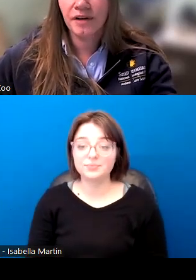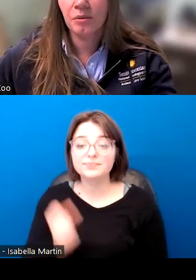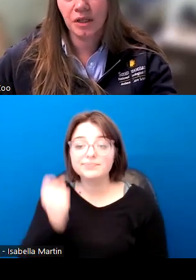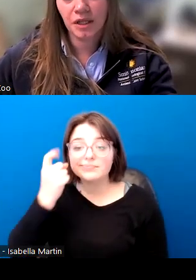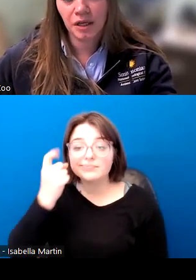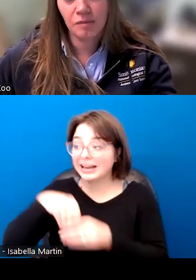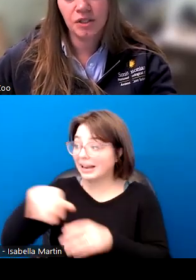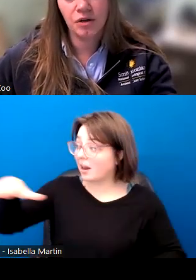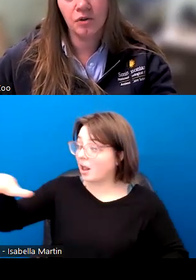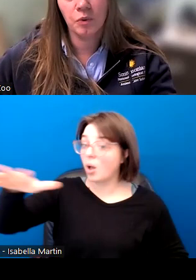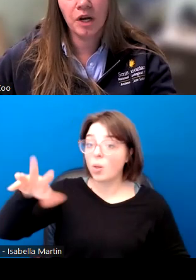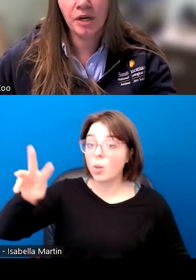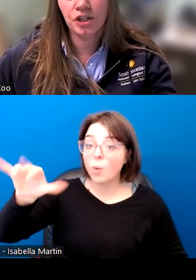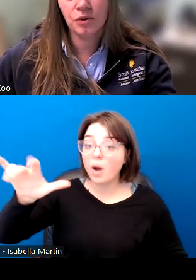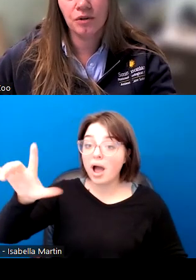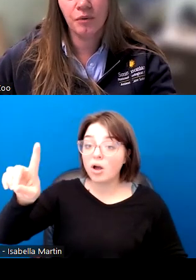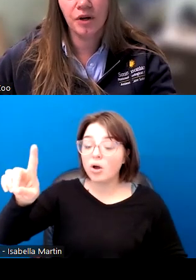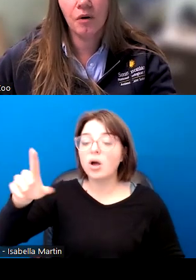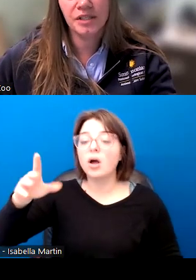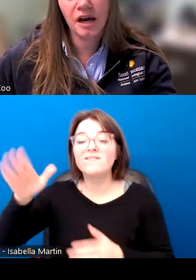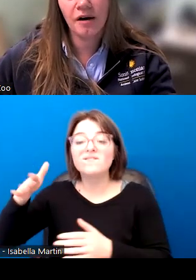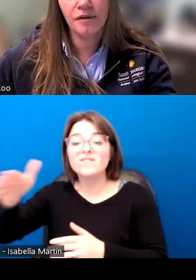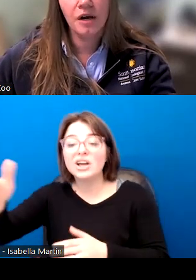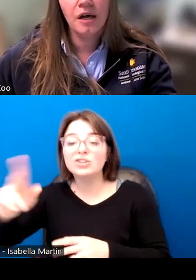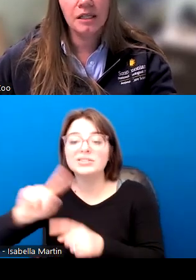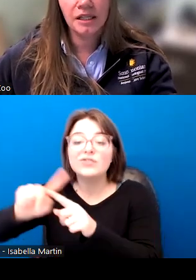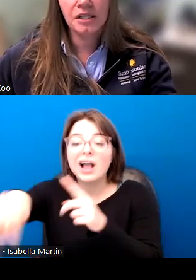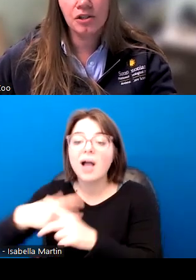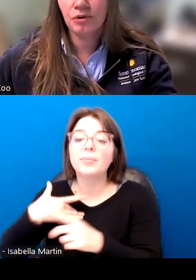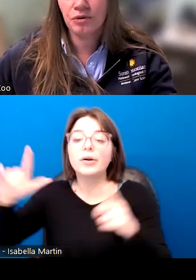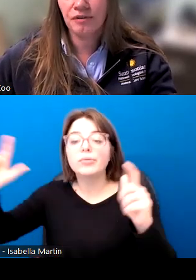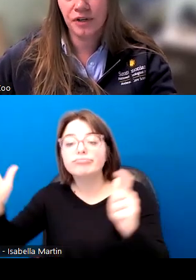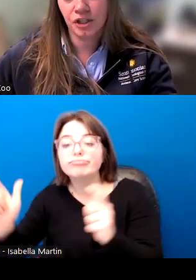availability comes and goes. We want to make sure that we always have at least two or three fish